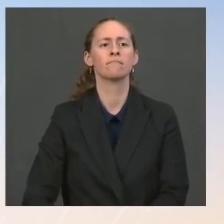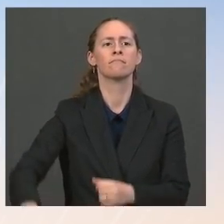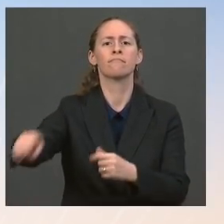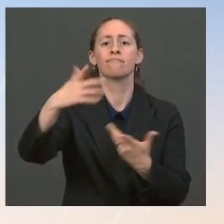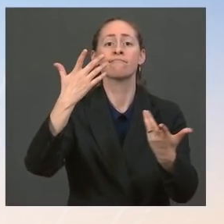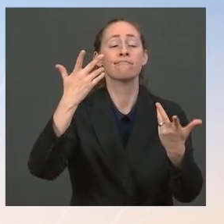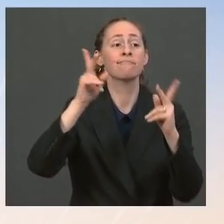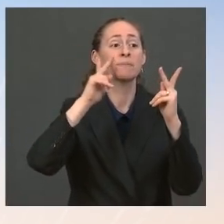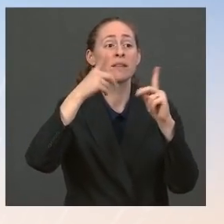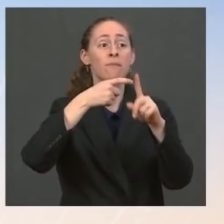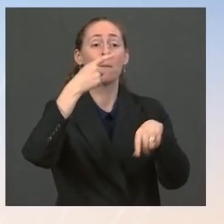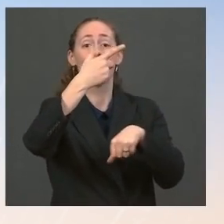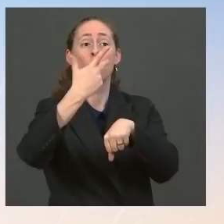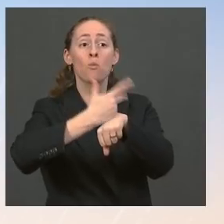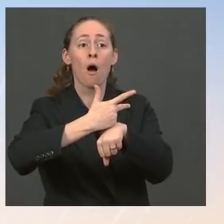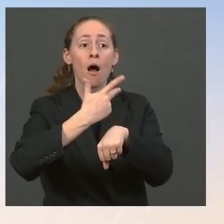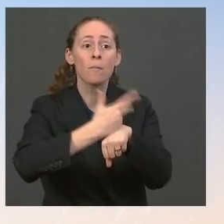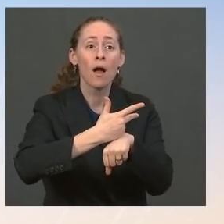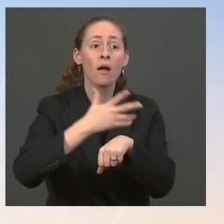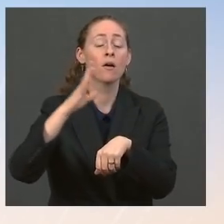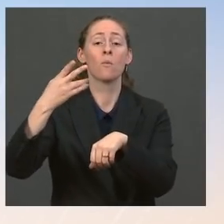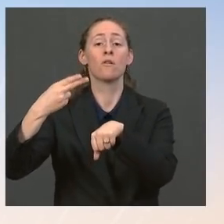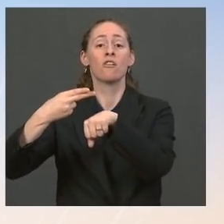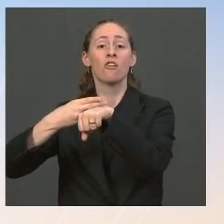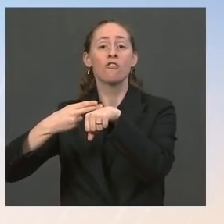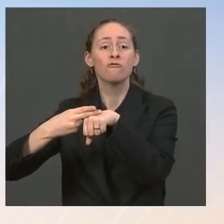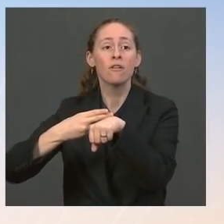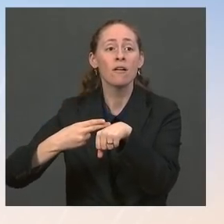Honduras, El Salvador, and other countries.